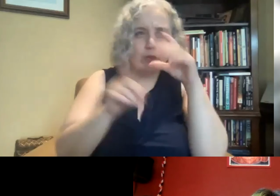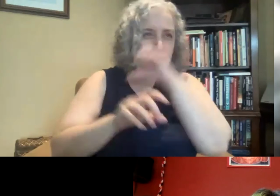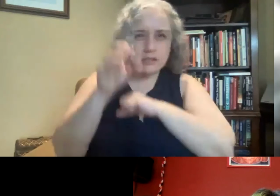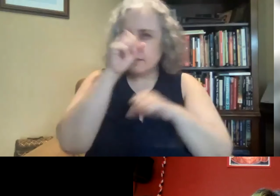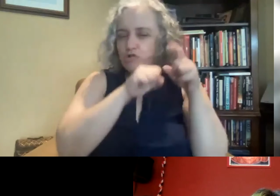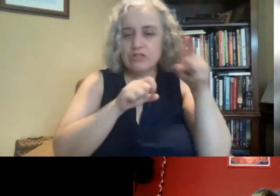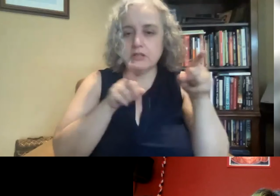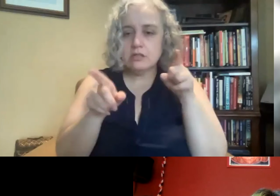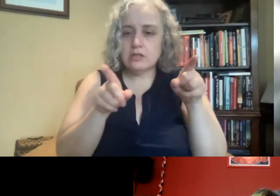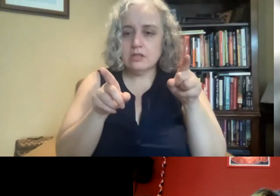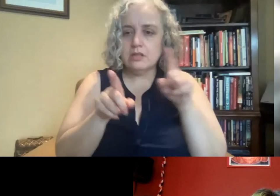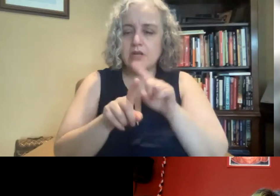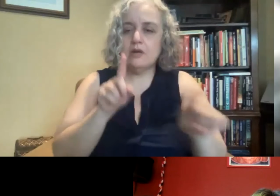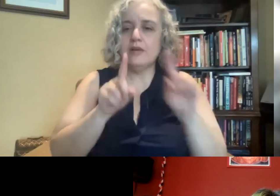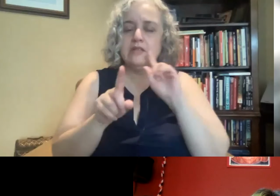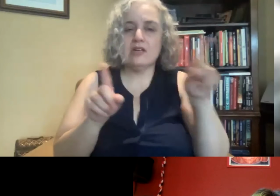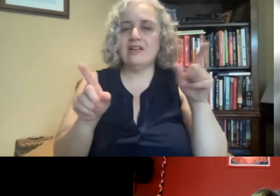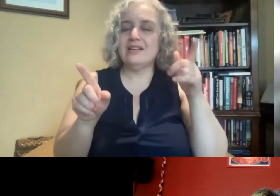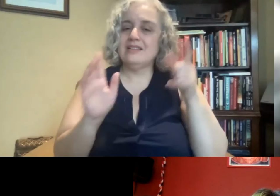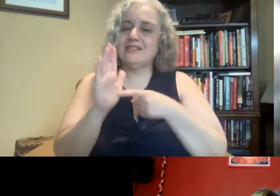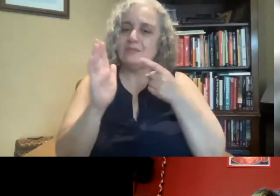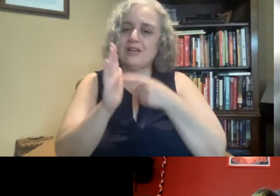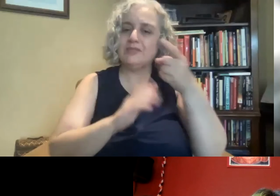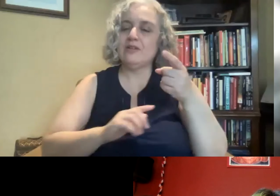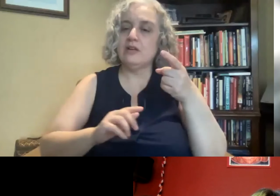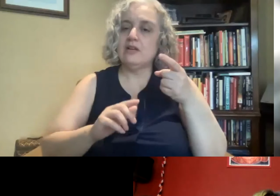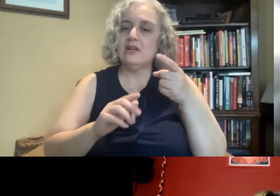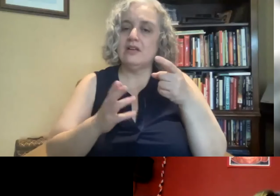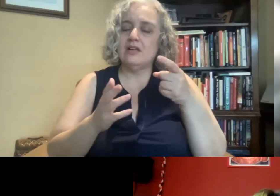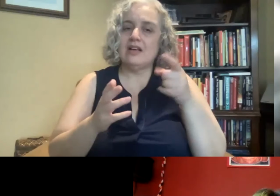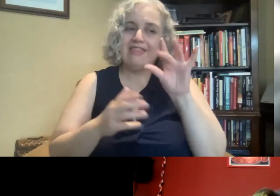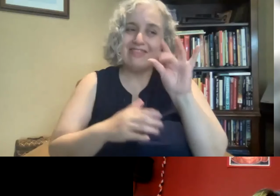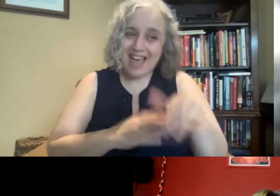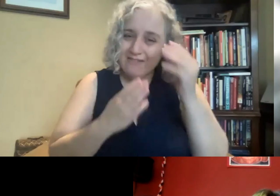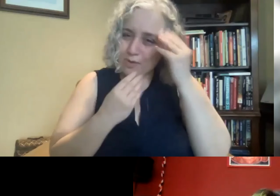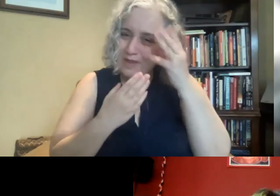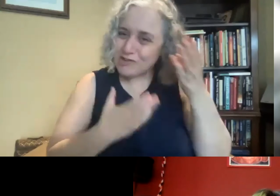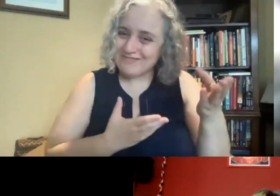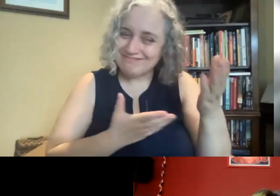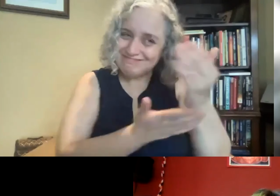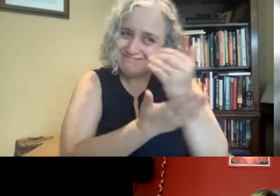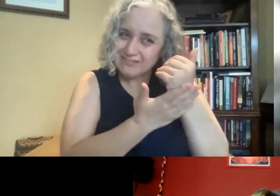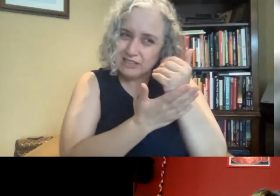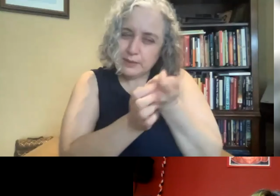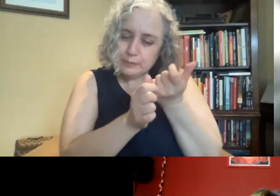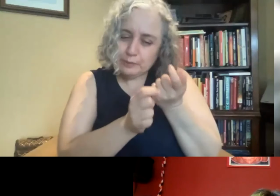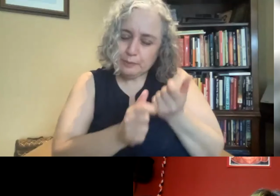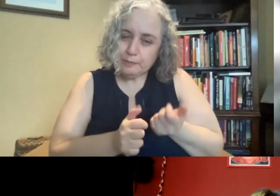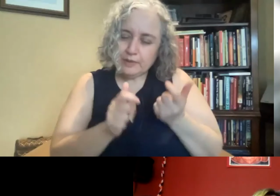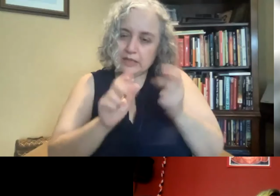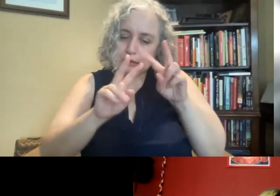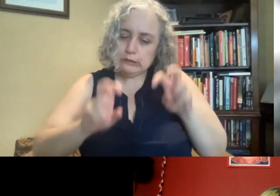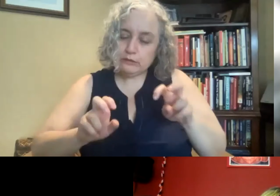it actually removes the data or the data types that are more unique and different.